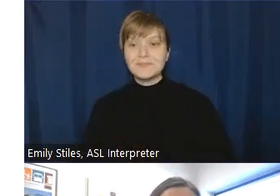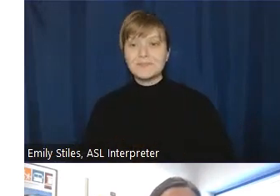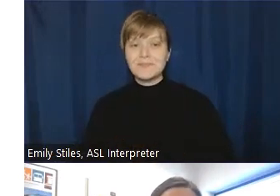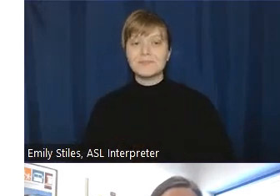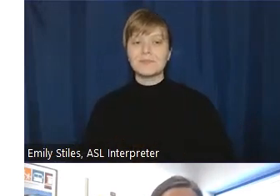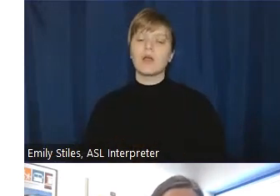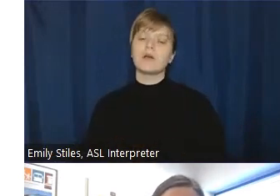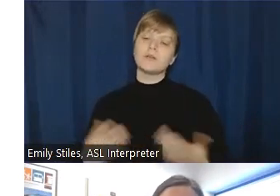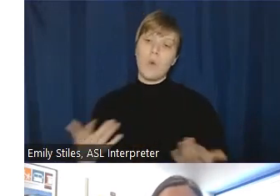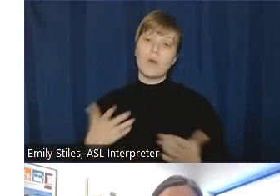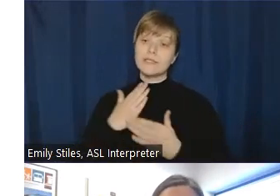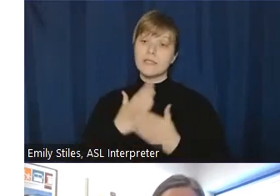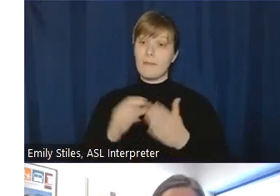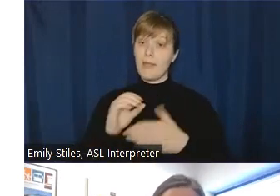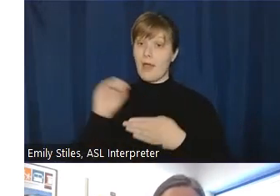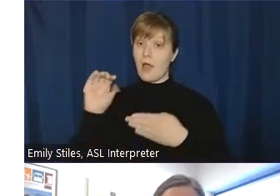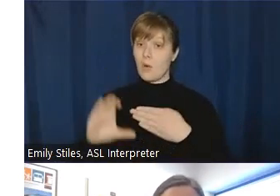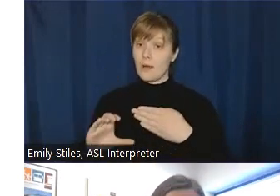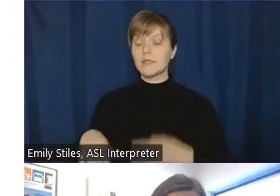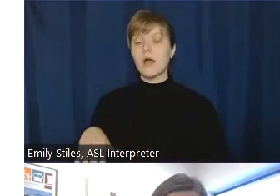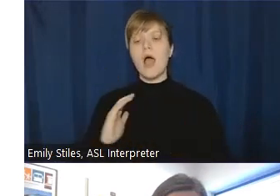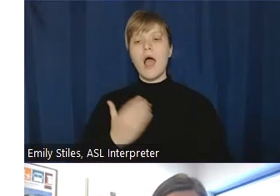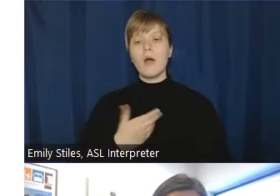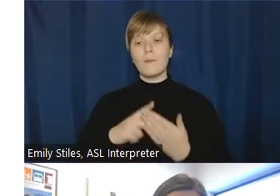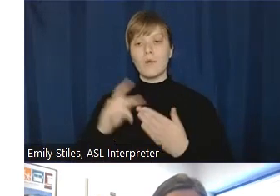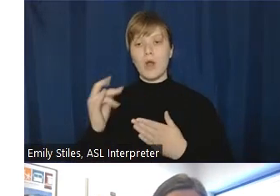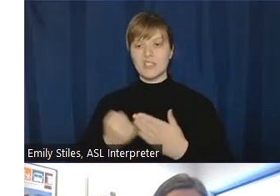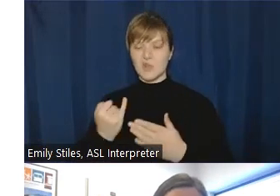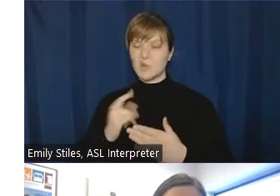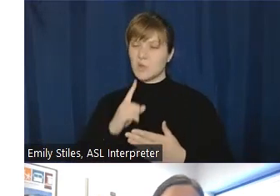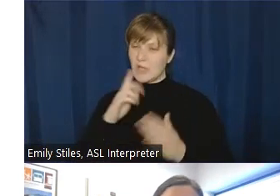So, some of the outcomes -- Our project was a micro transit program,